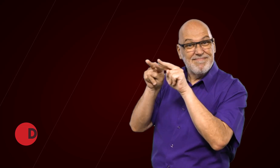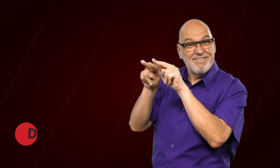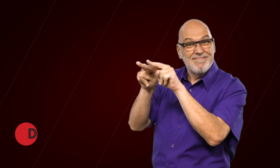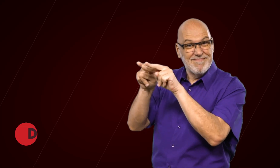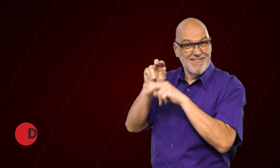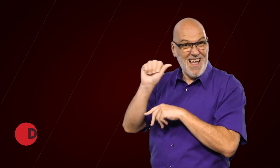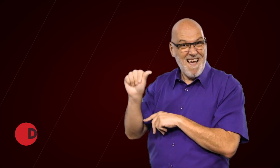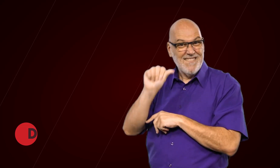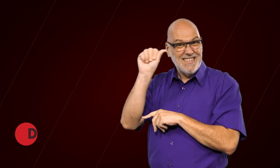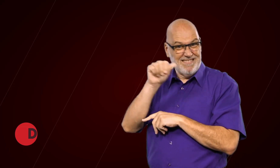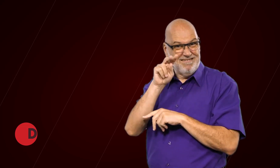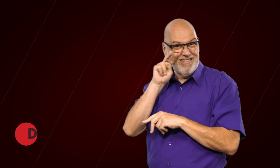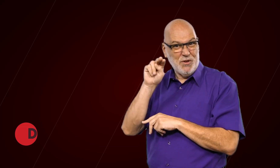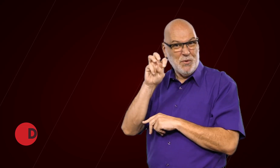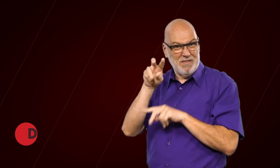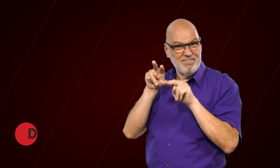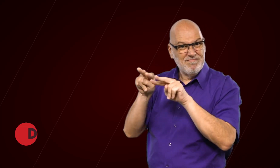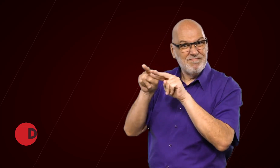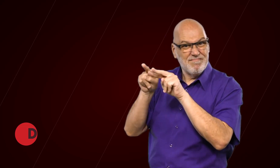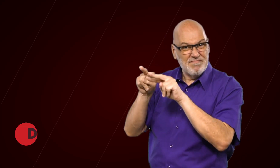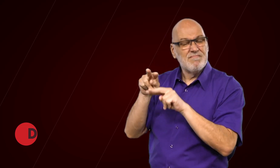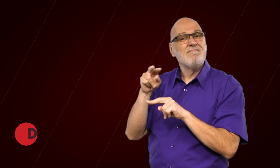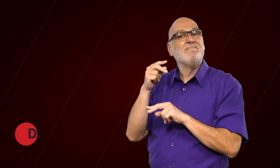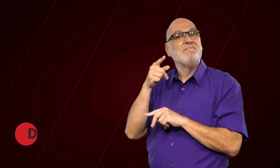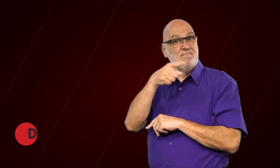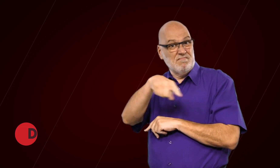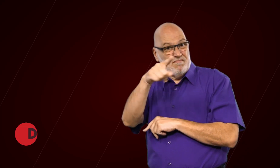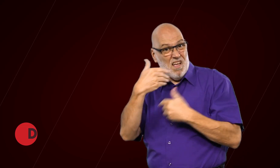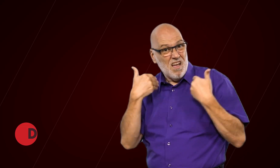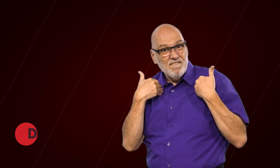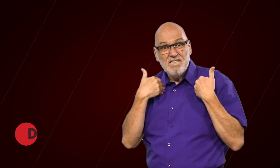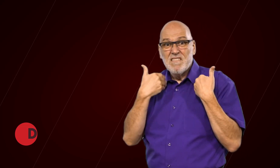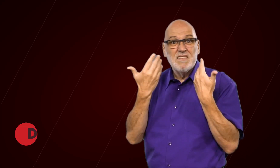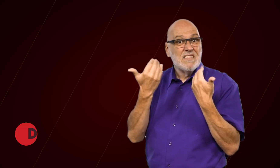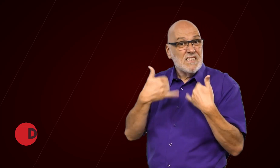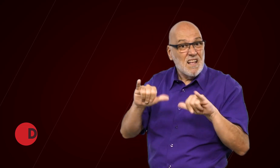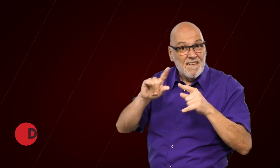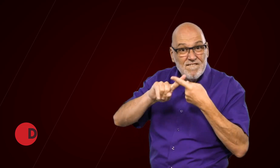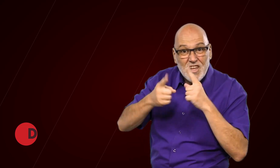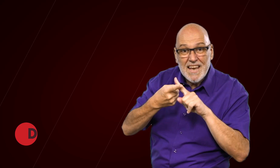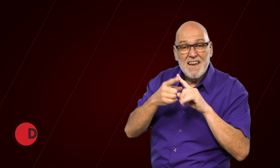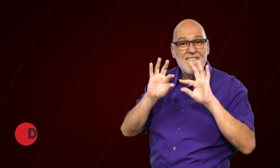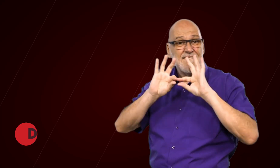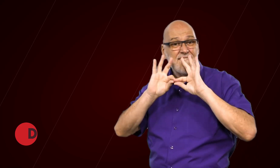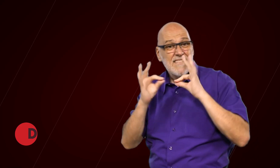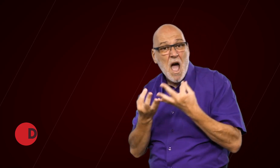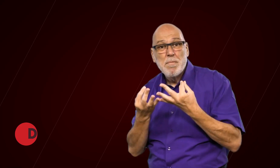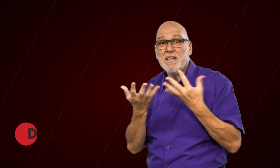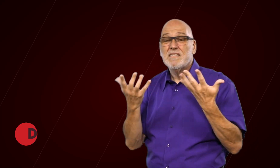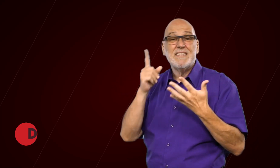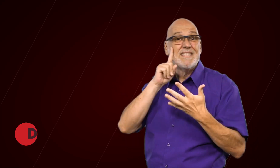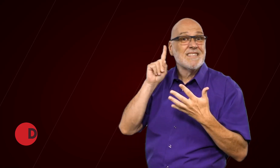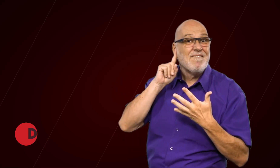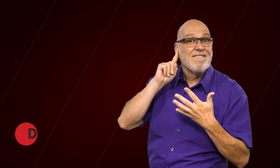friends, family or Deaf acquaintances there, what is the